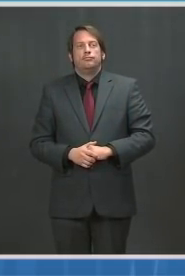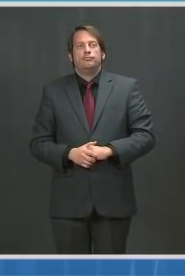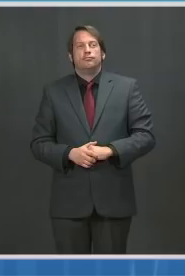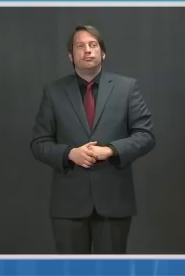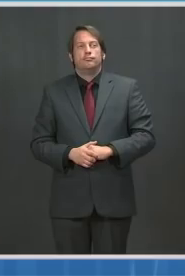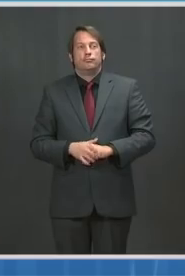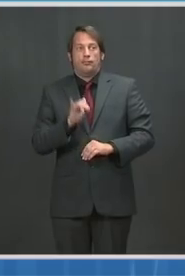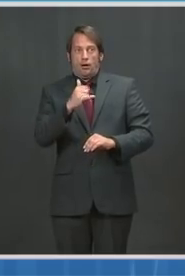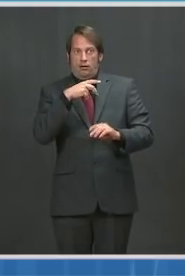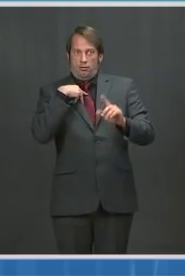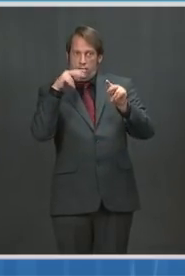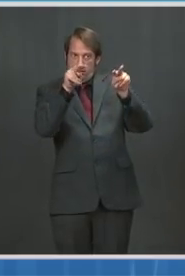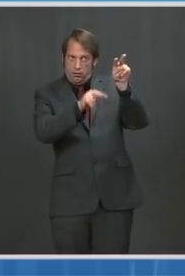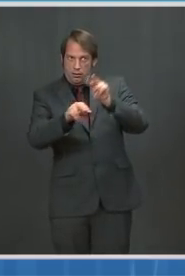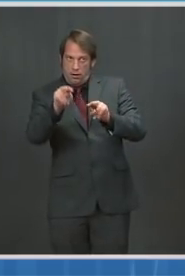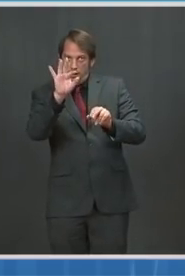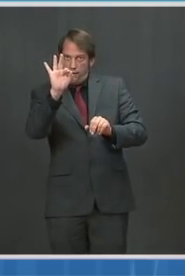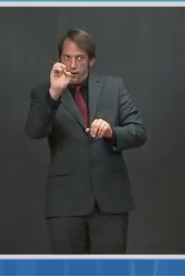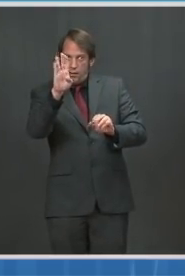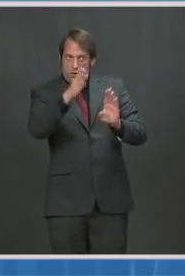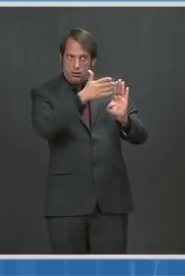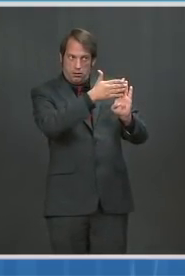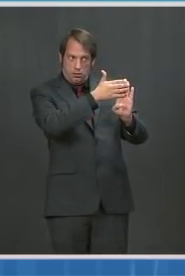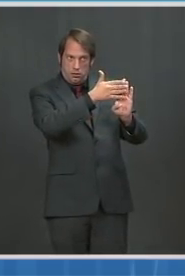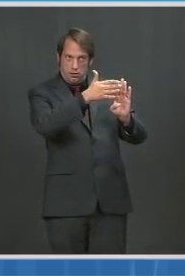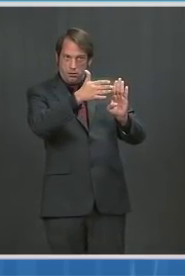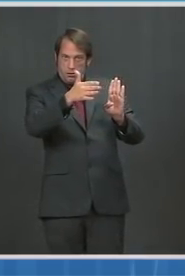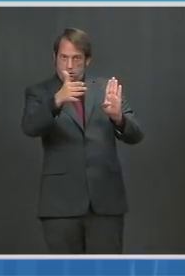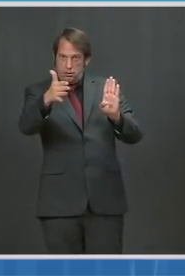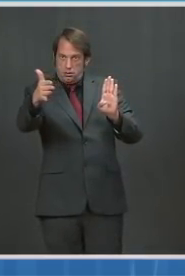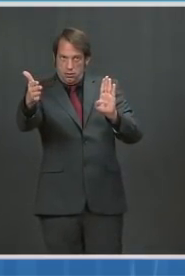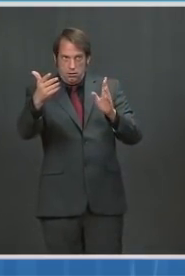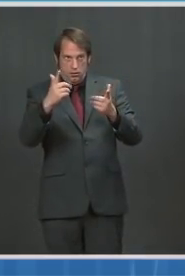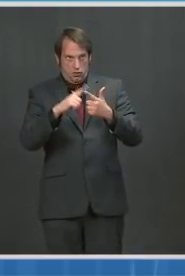to have K through 8th grade schools open five days a week.